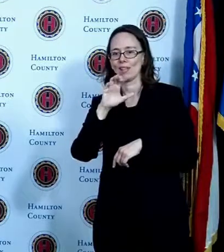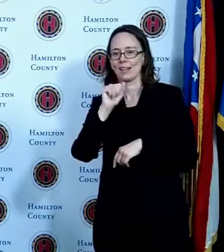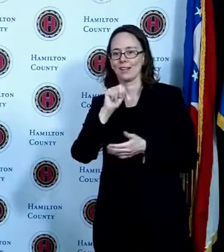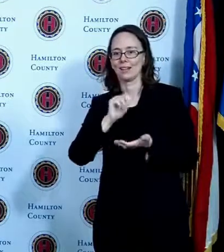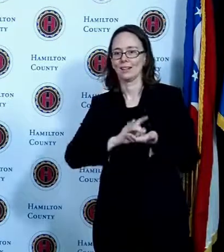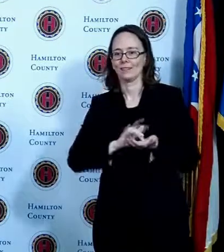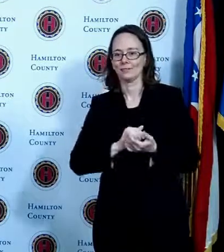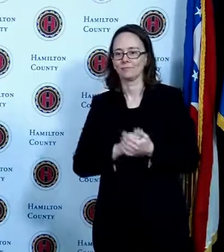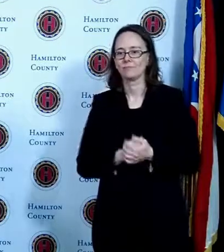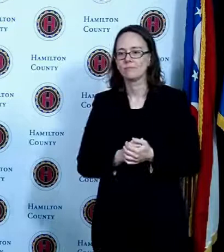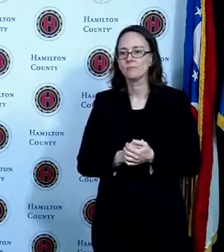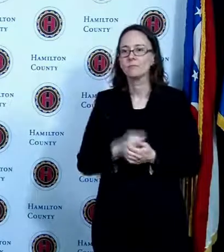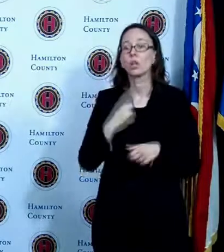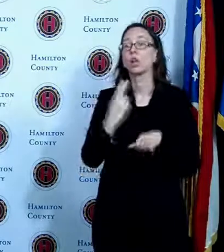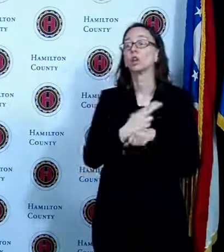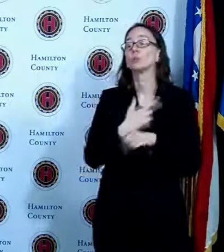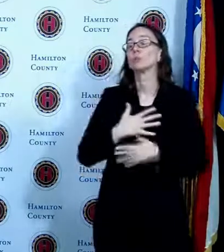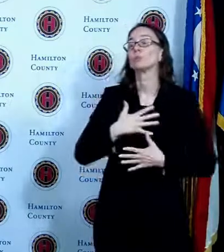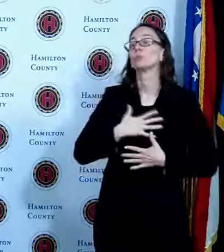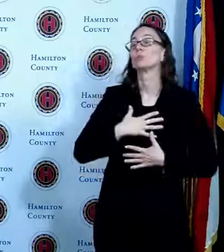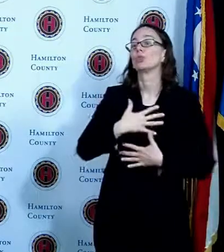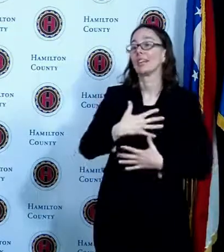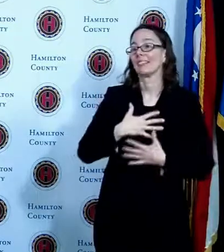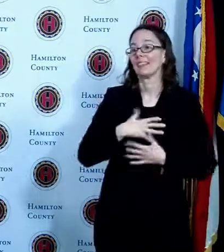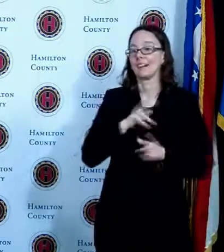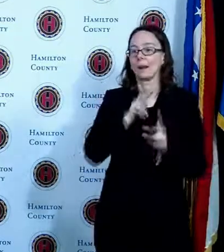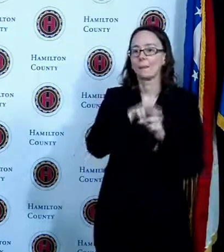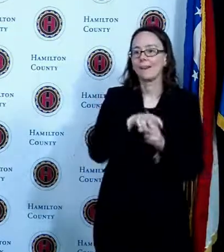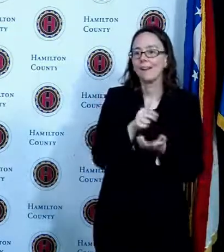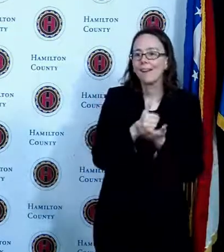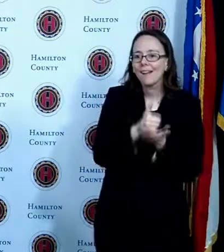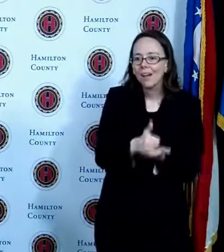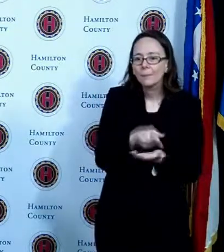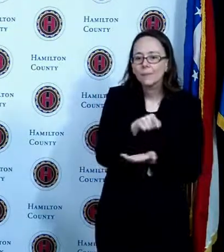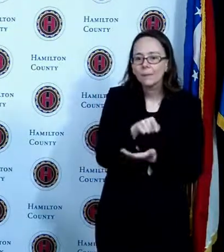someone's not breathing and then get them connected to treatment or to the